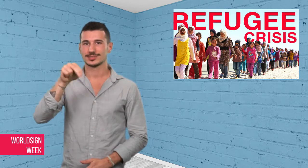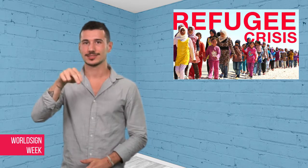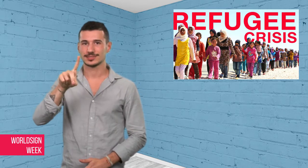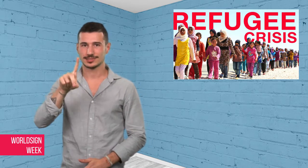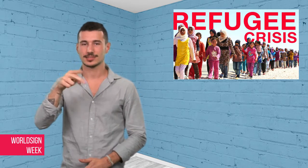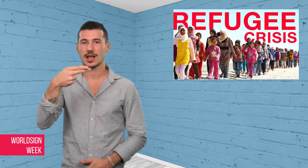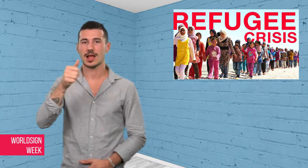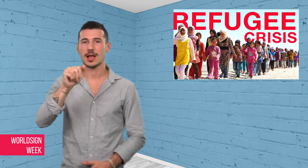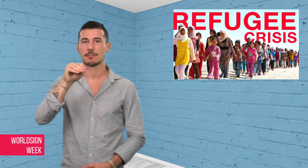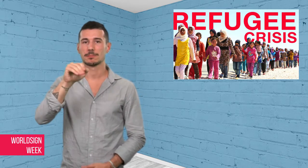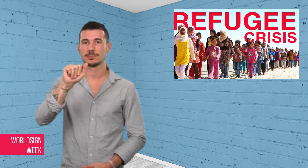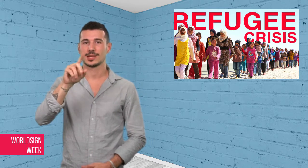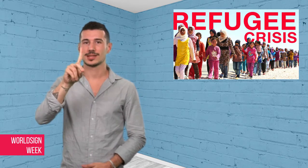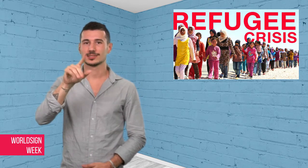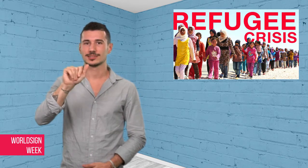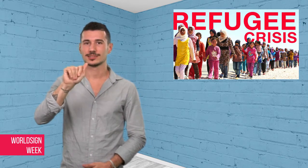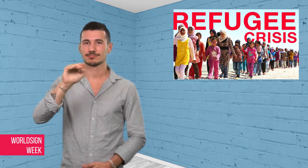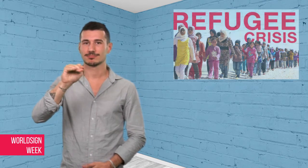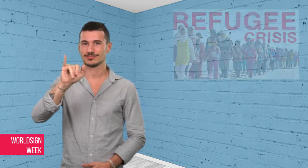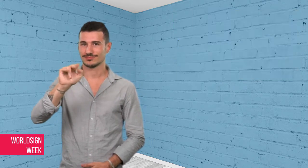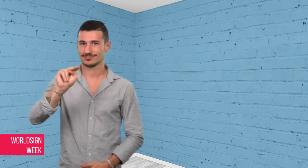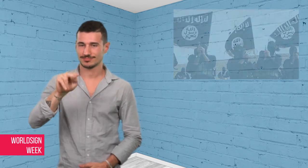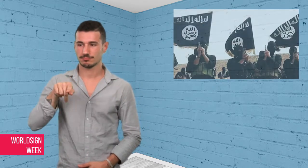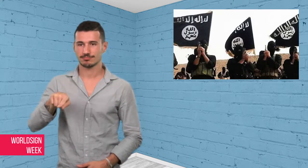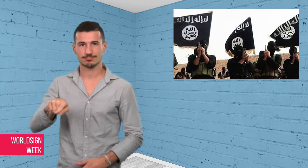ability to communicate with anyone.